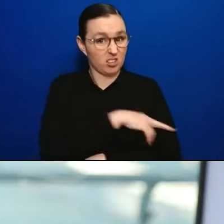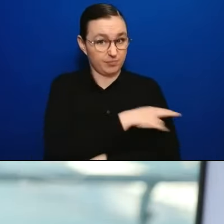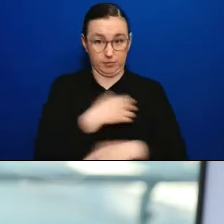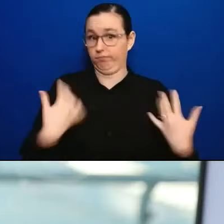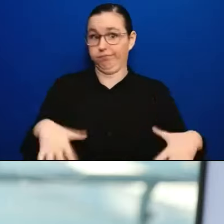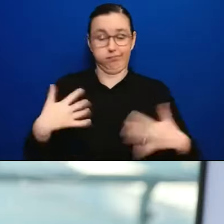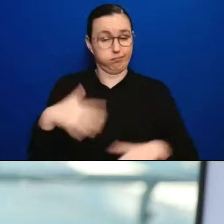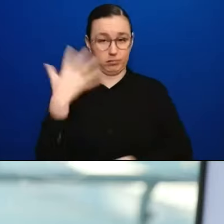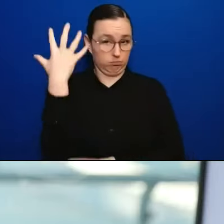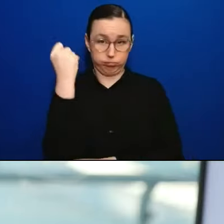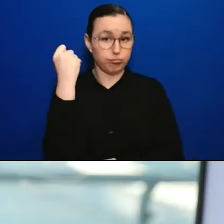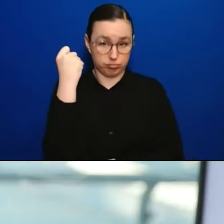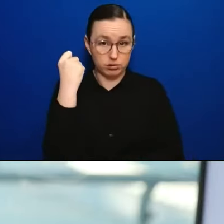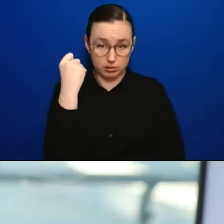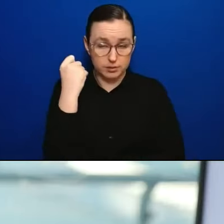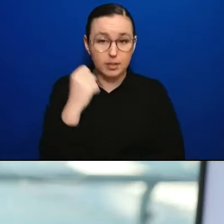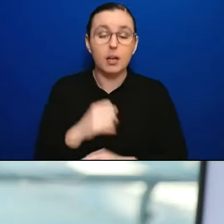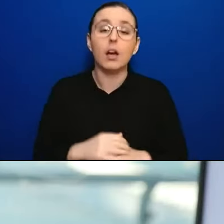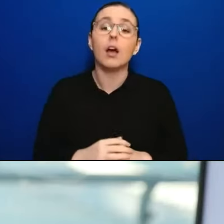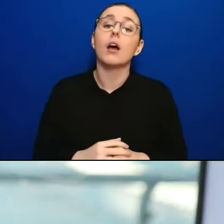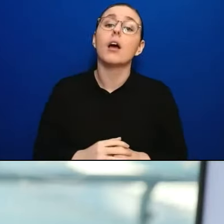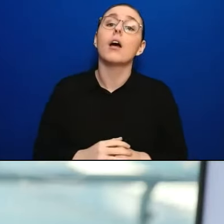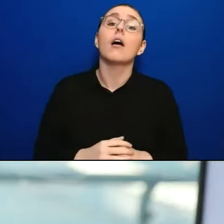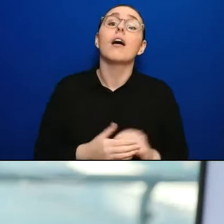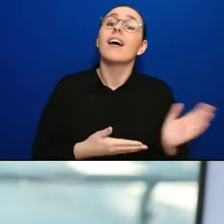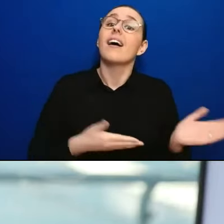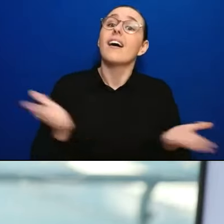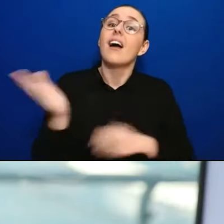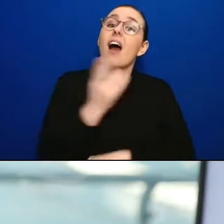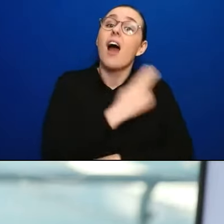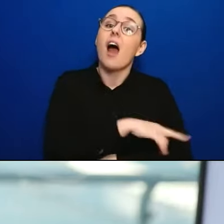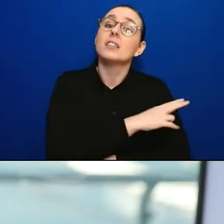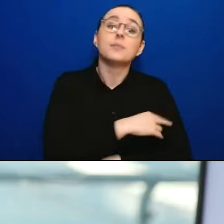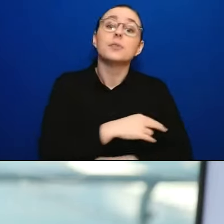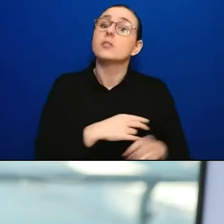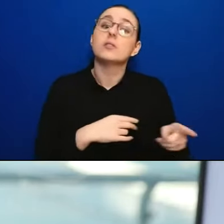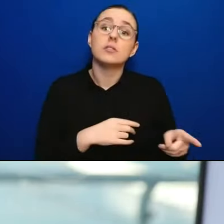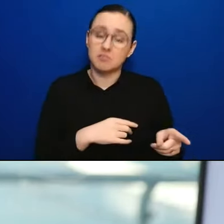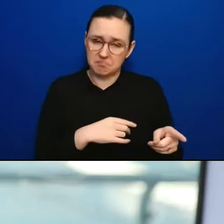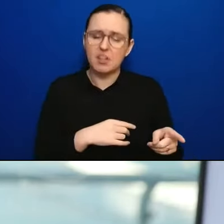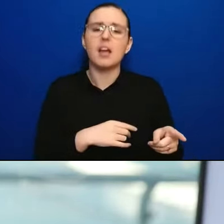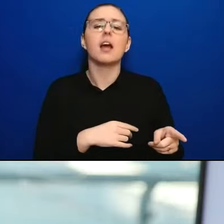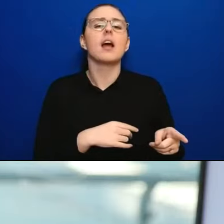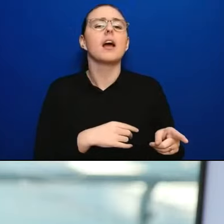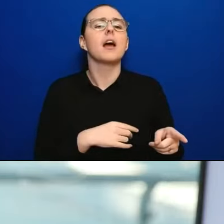levels of people that we've had in hospital in this whole pandemic.